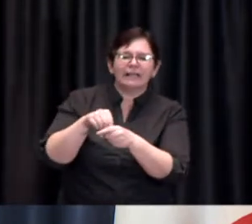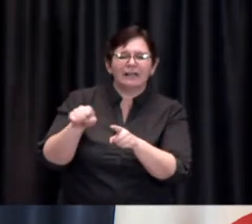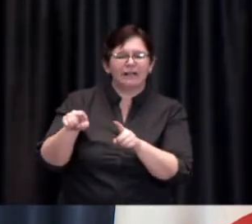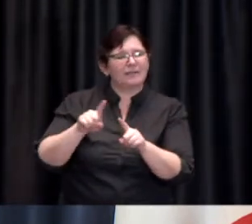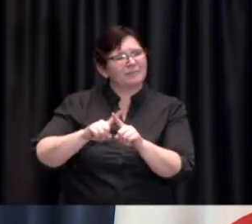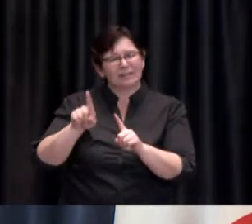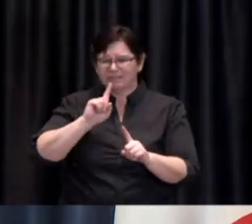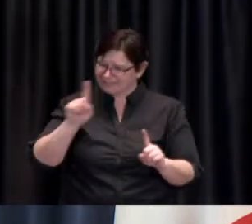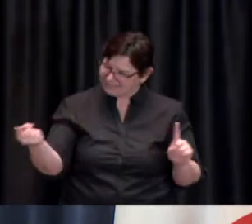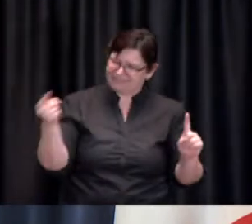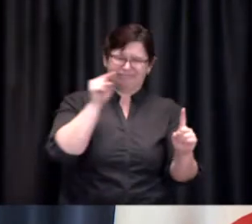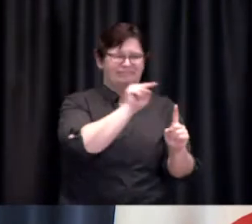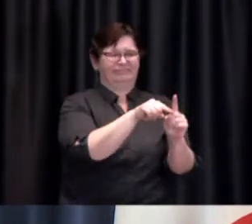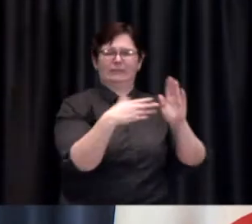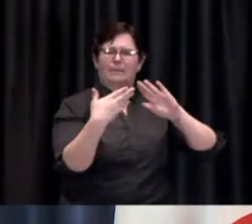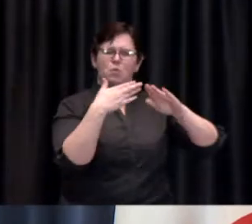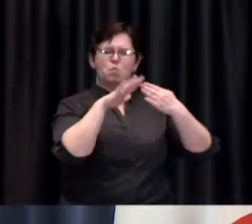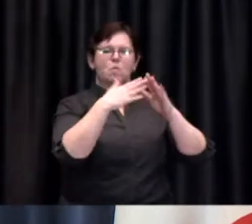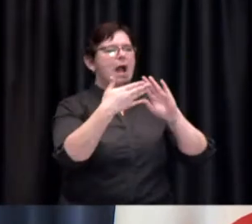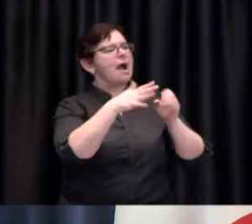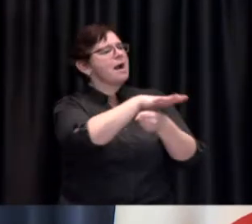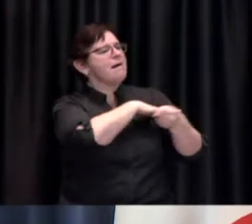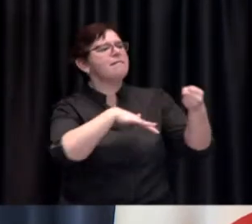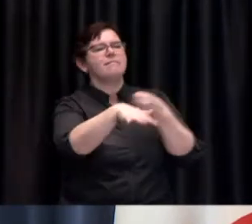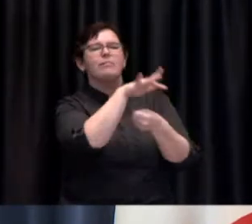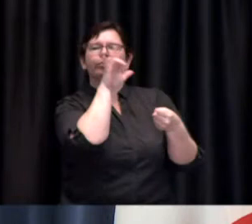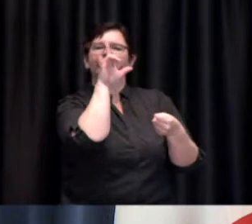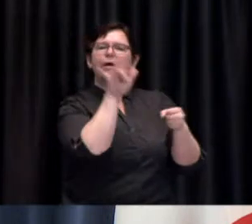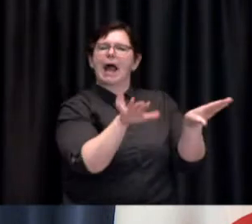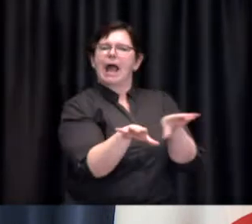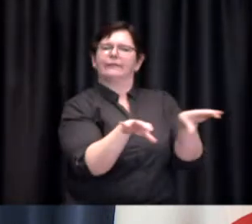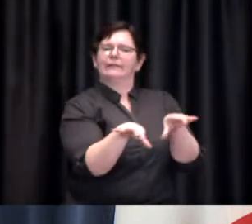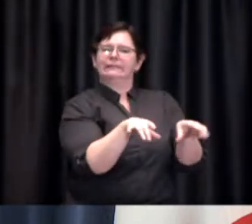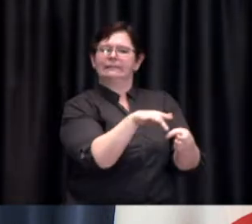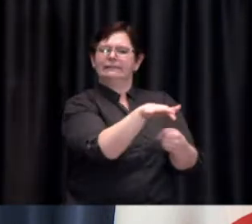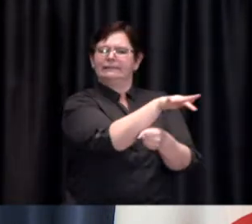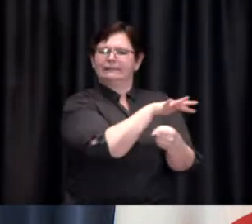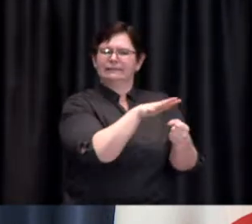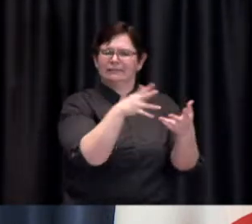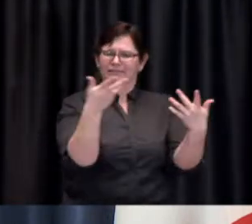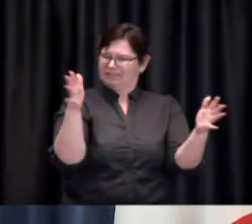happening in the community that's certainly what we saw over the course of the fall and I would